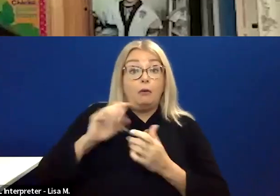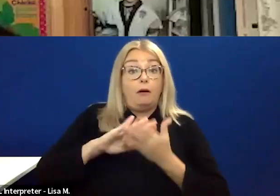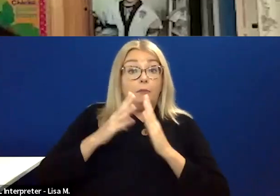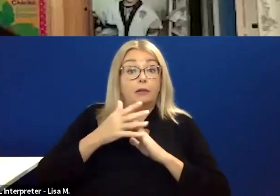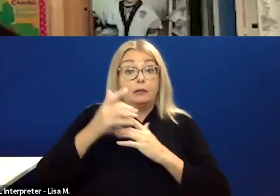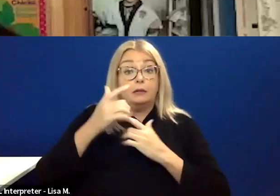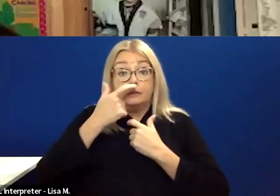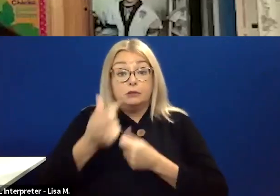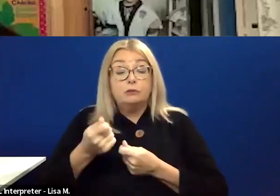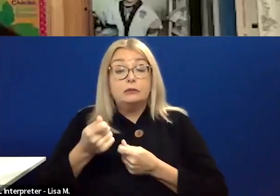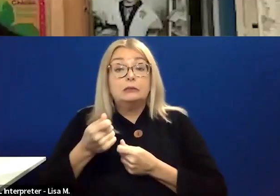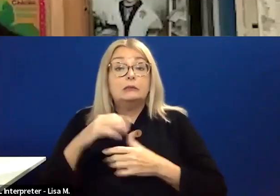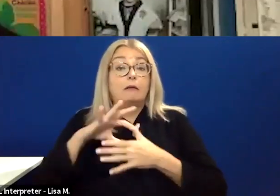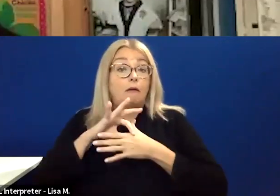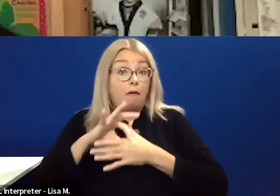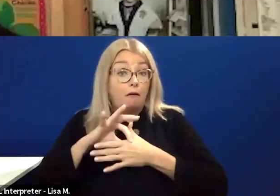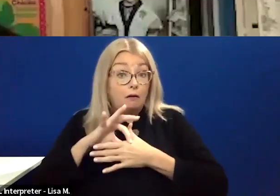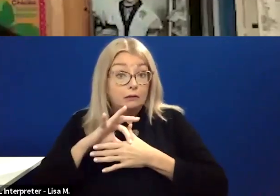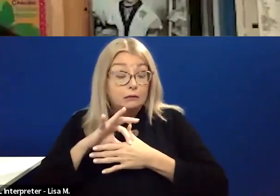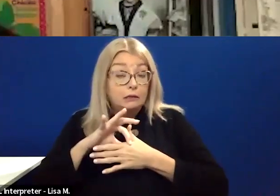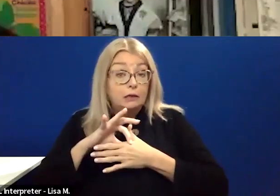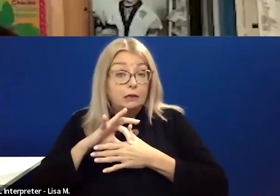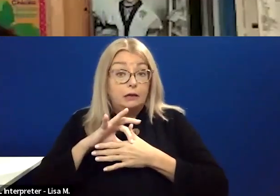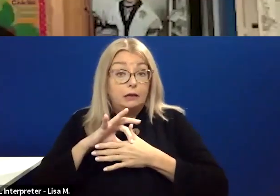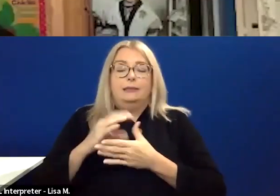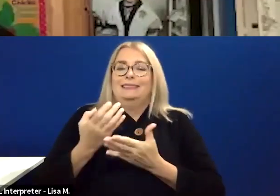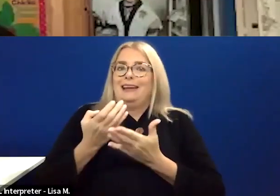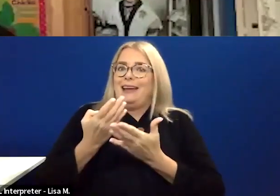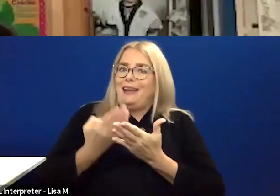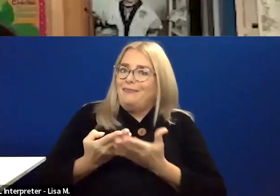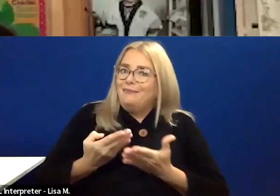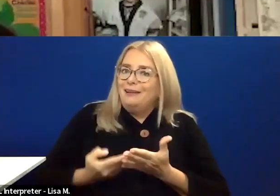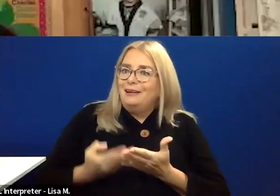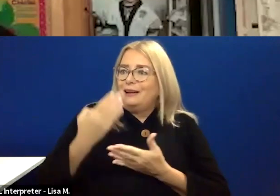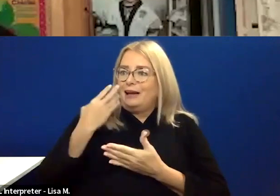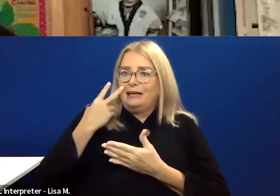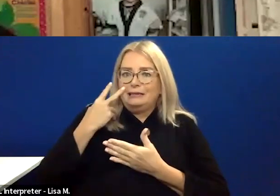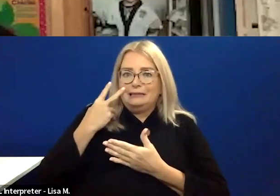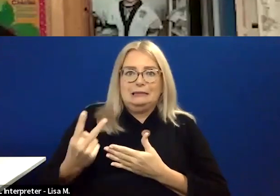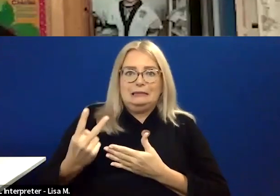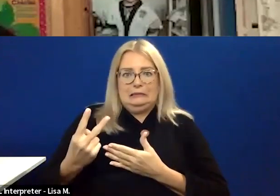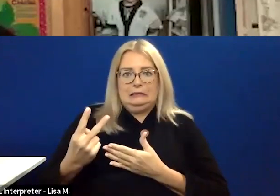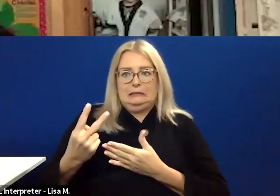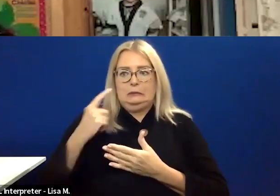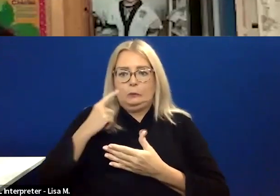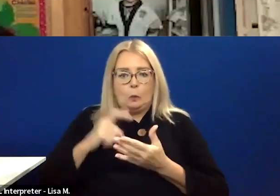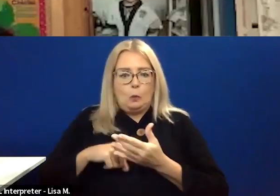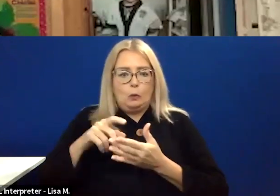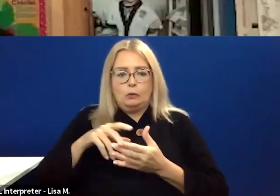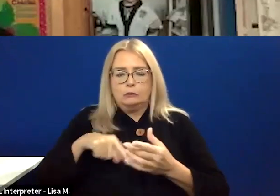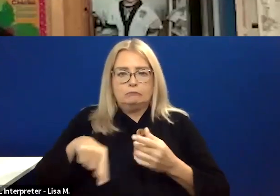really the evidence that I was seeing around uh content as being a potentially facilitative